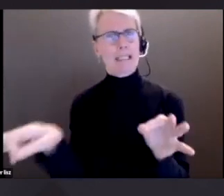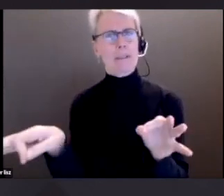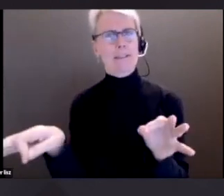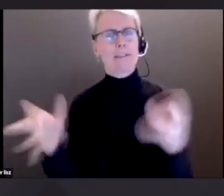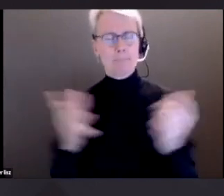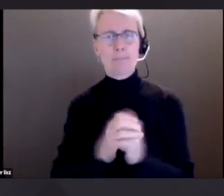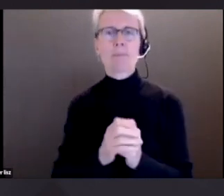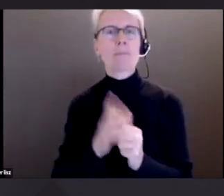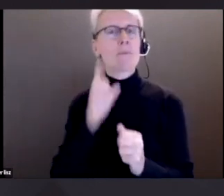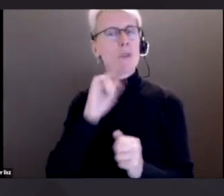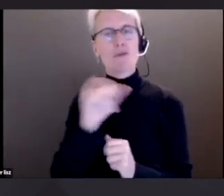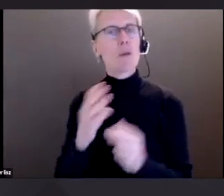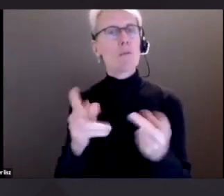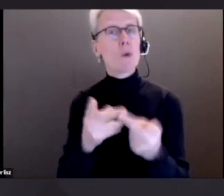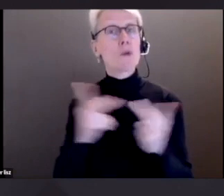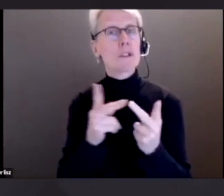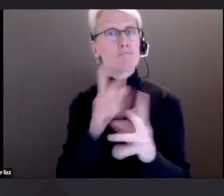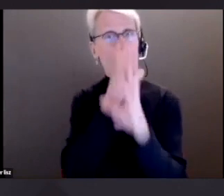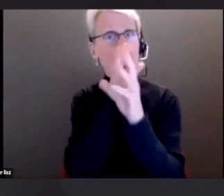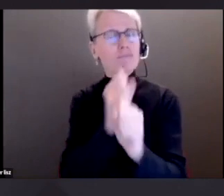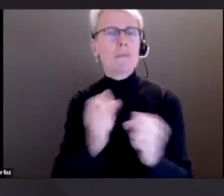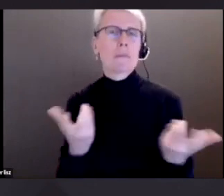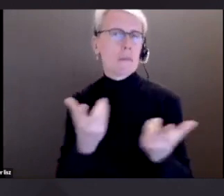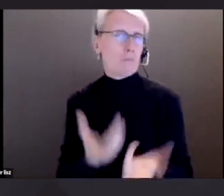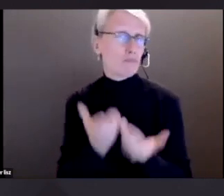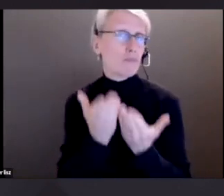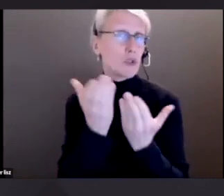to diverse and inclusive hiring by adding a statement,